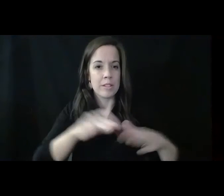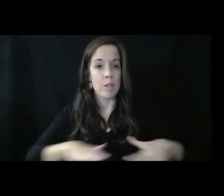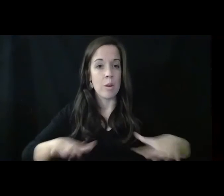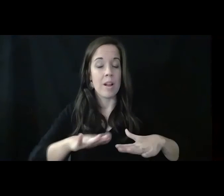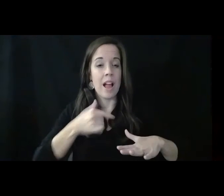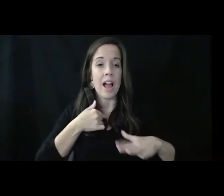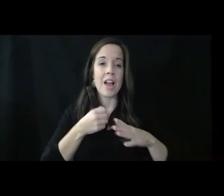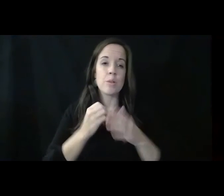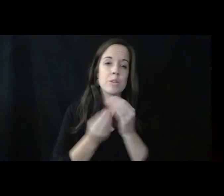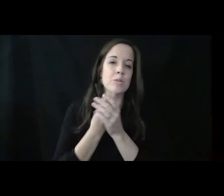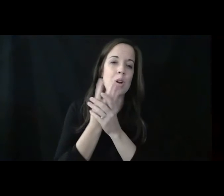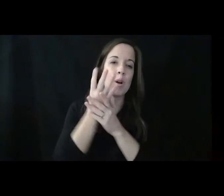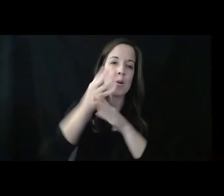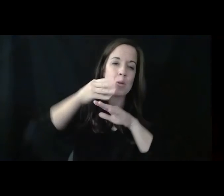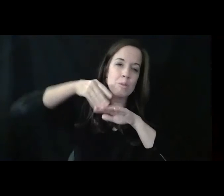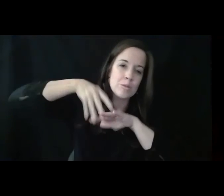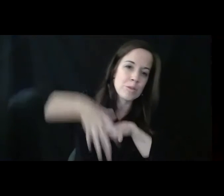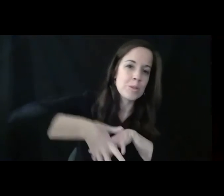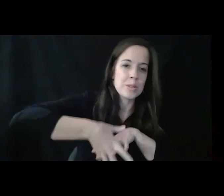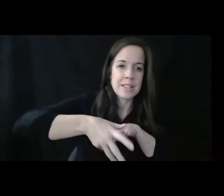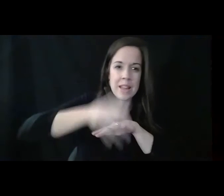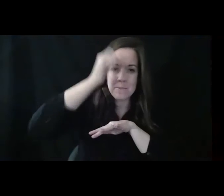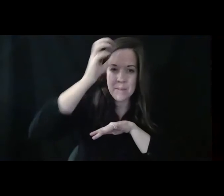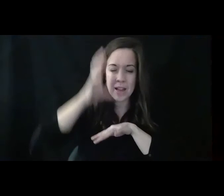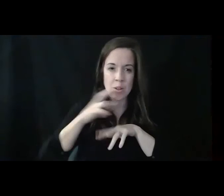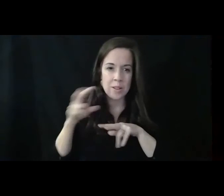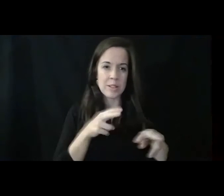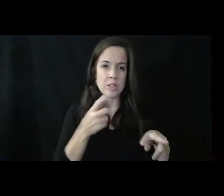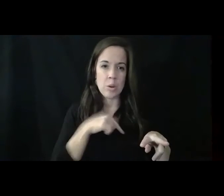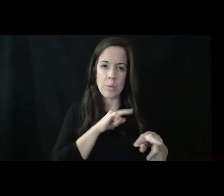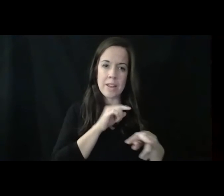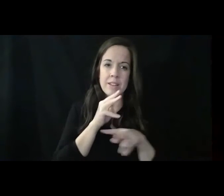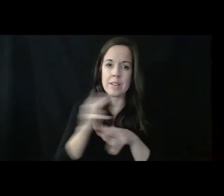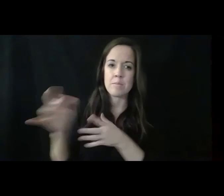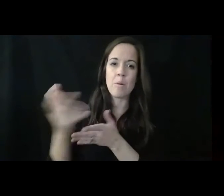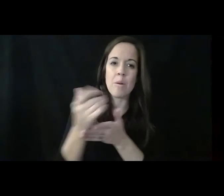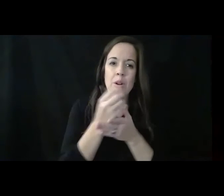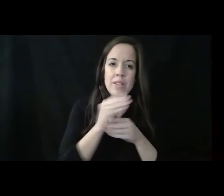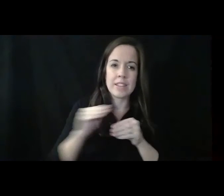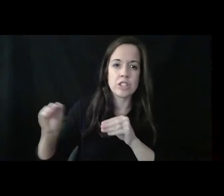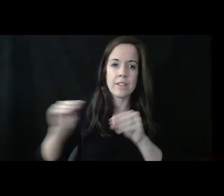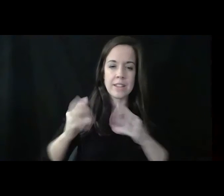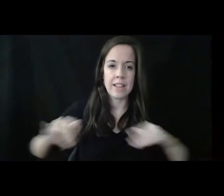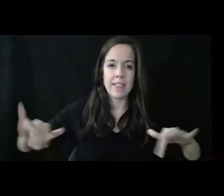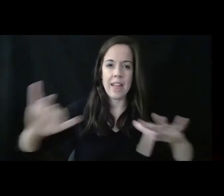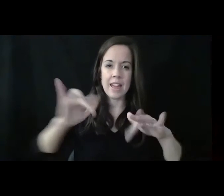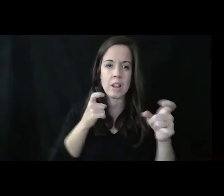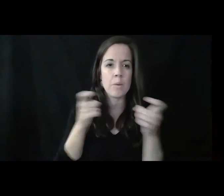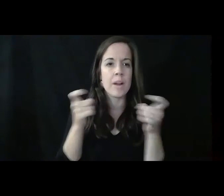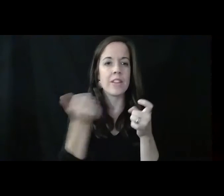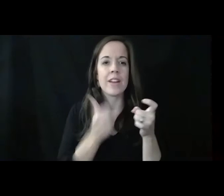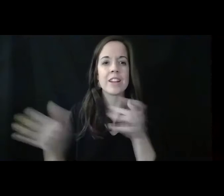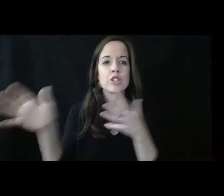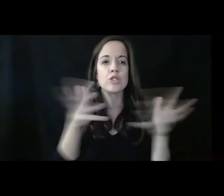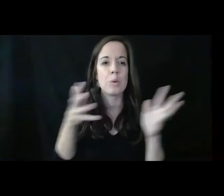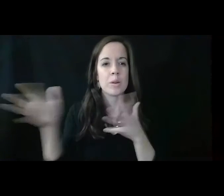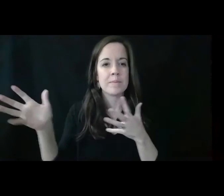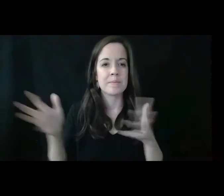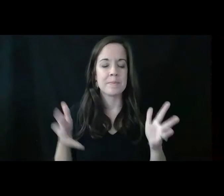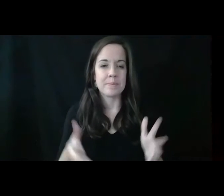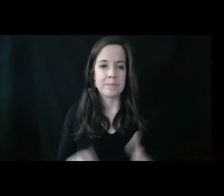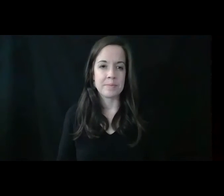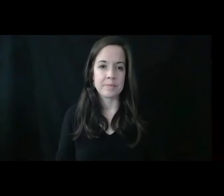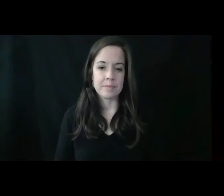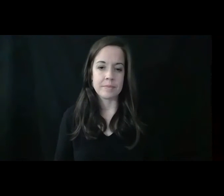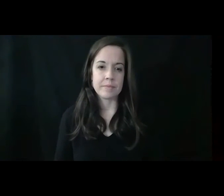mangrove isles, so we might moor this shifting land and weather any storm.